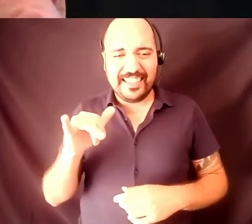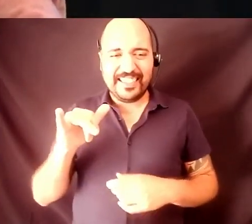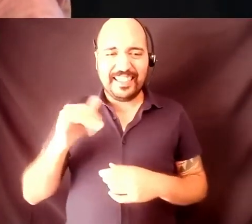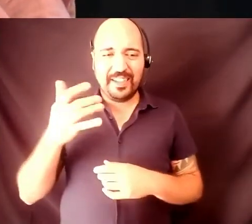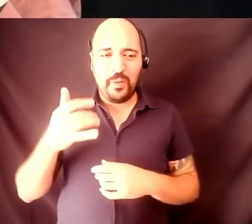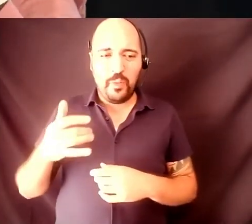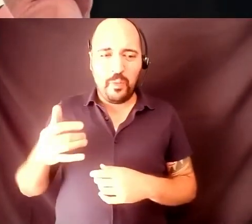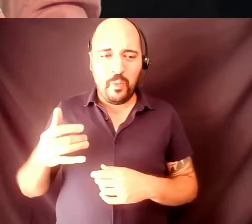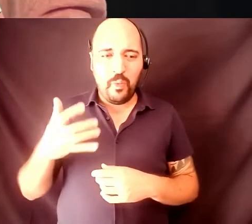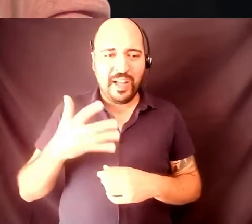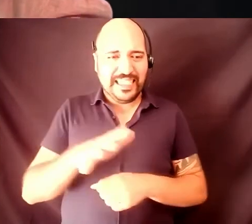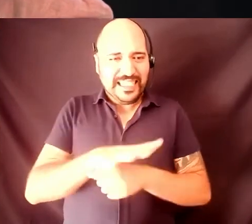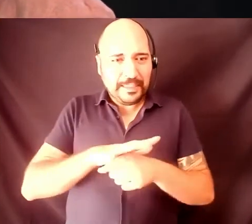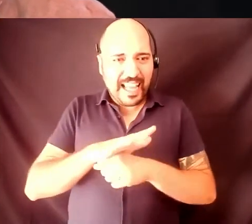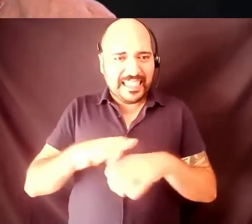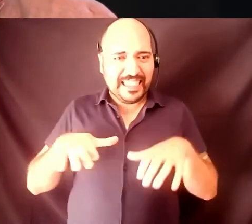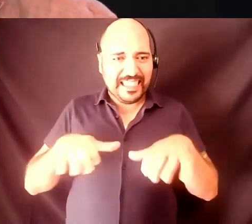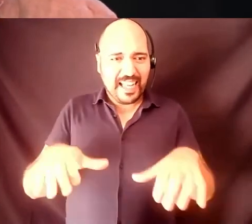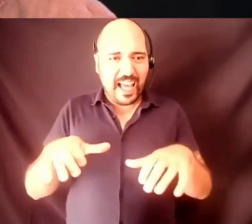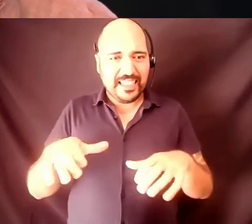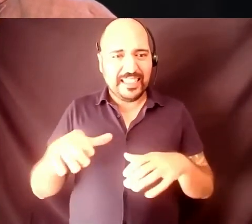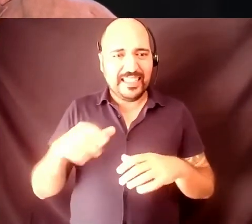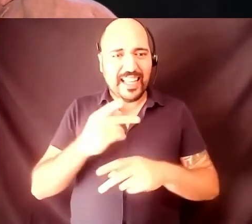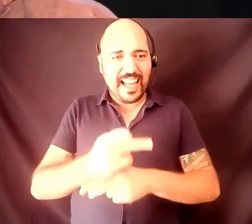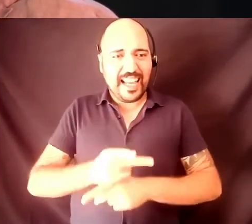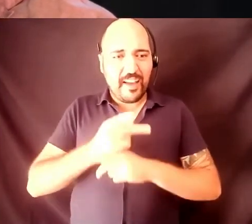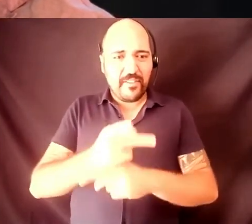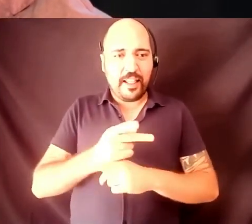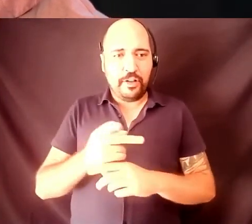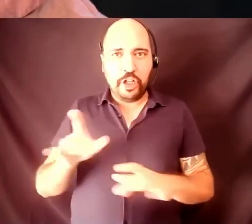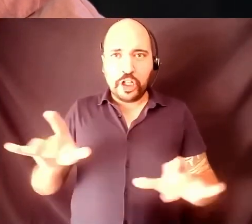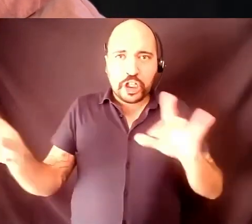You know, a carefully curated space with young people